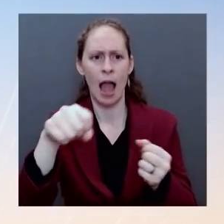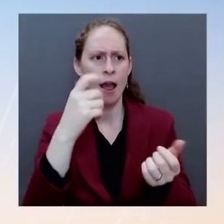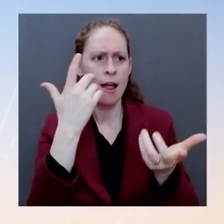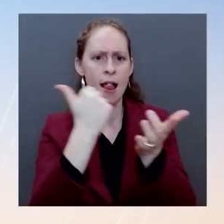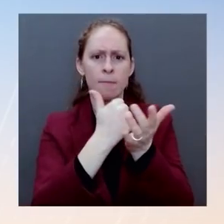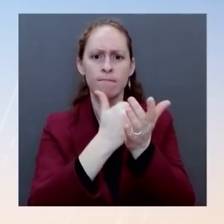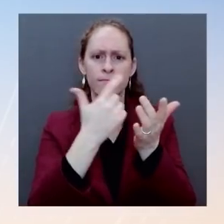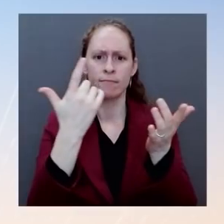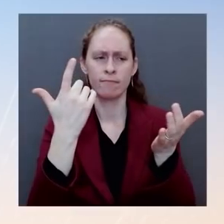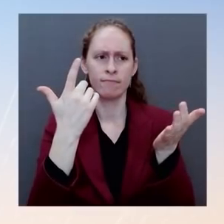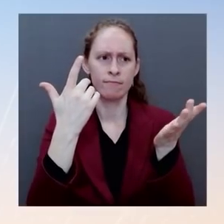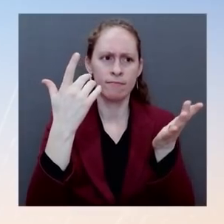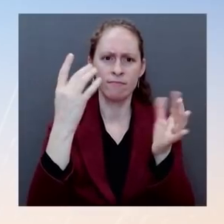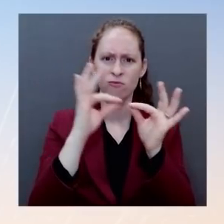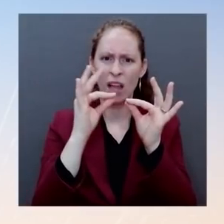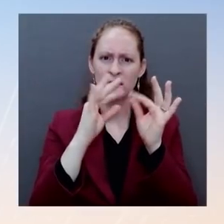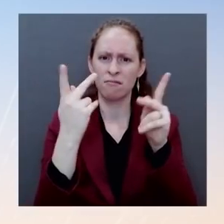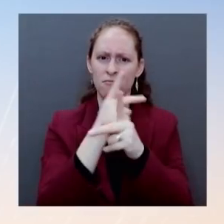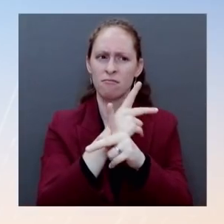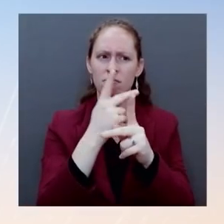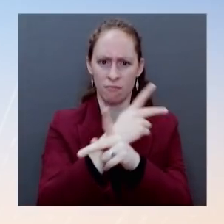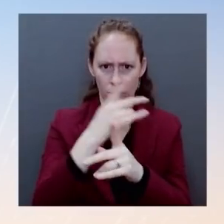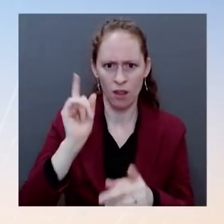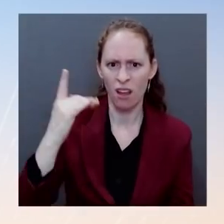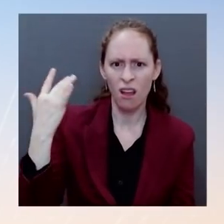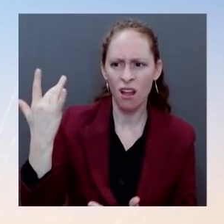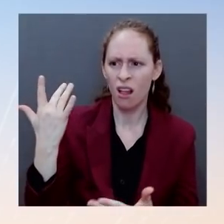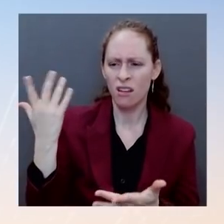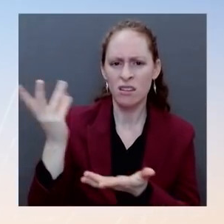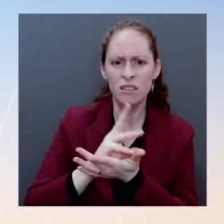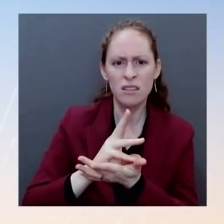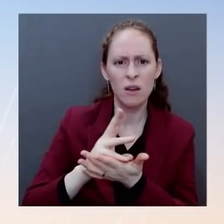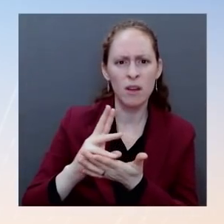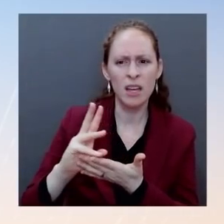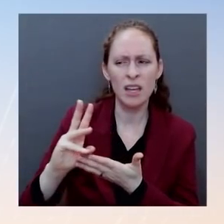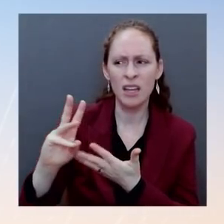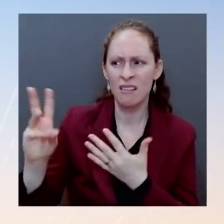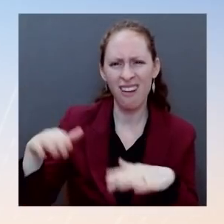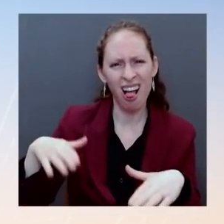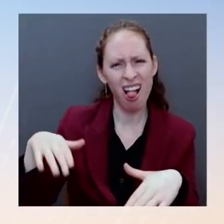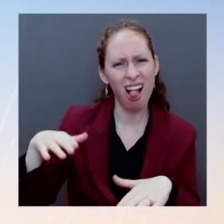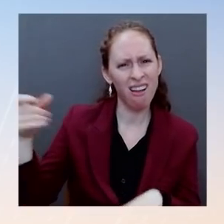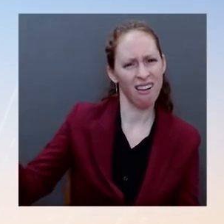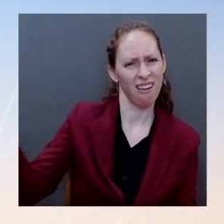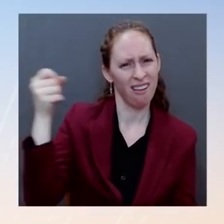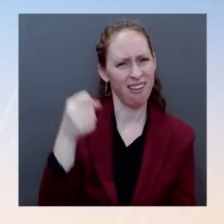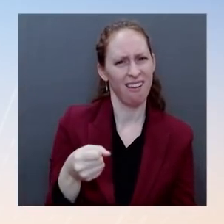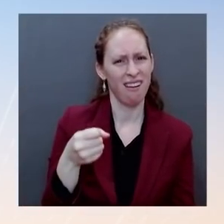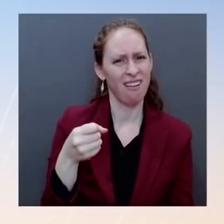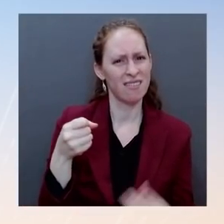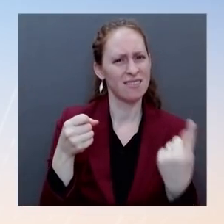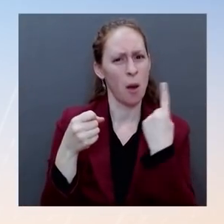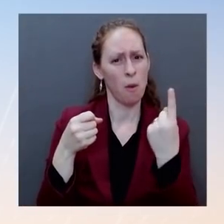And do you think that that six-week delay is having an impact if you're relying on the Fed to be able to help curb inflation and they don't have a full bench?